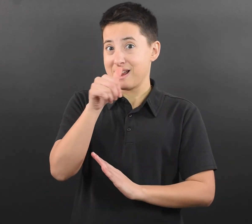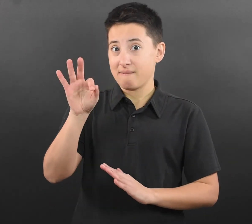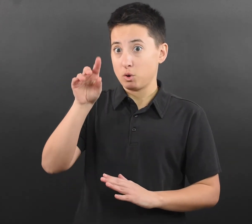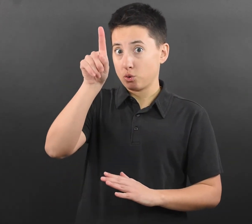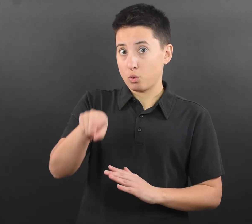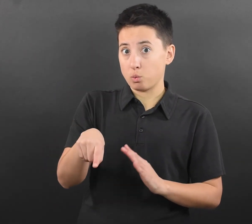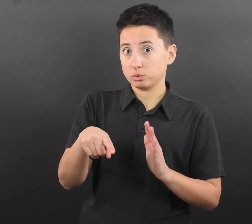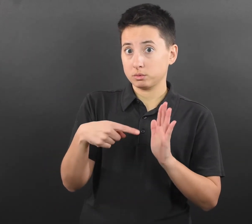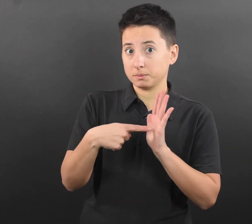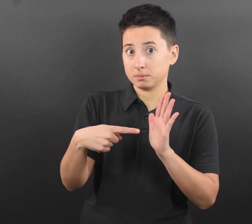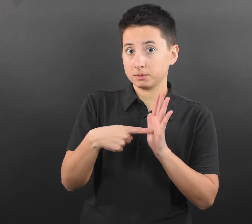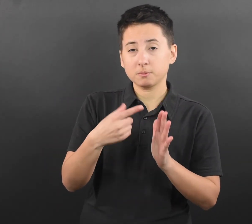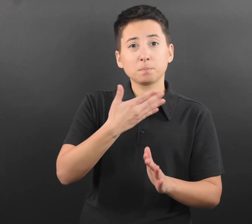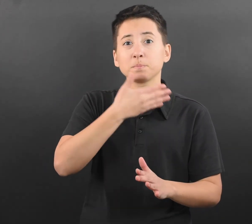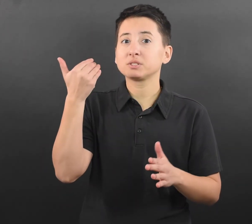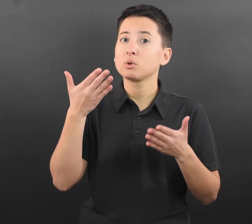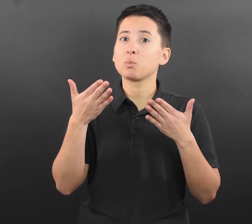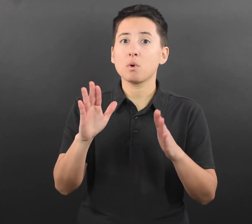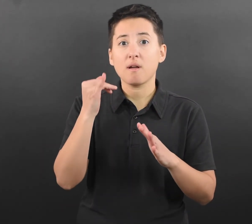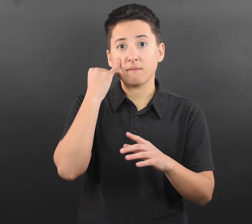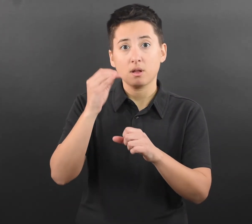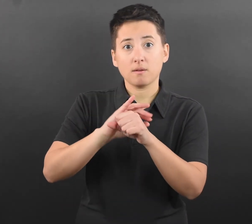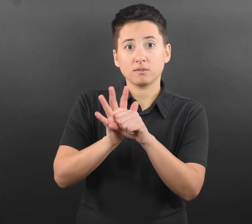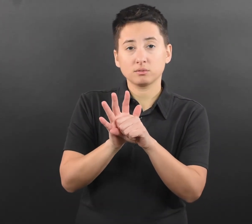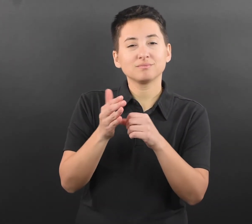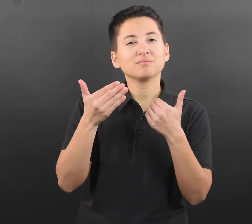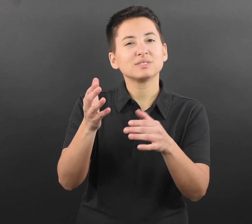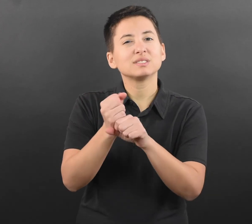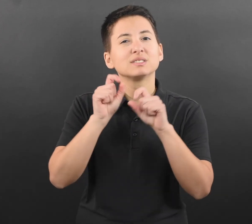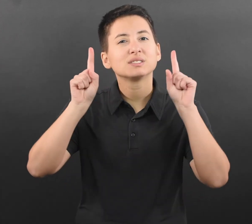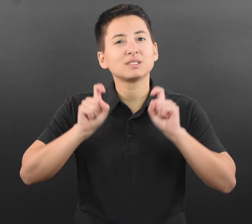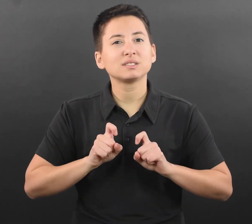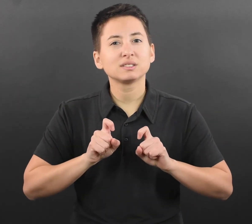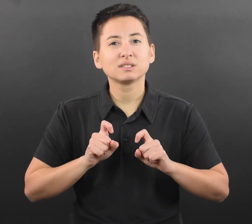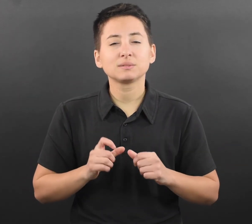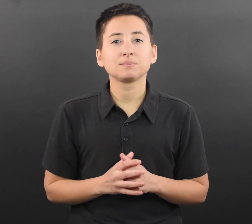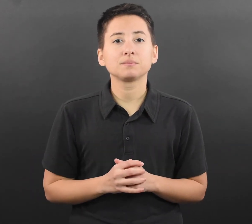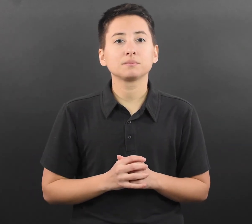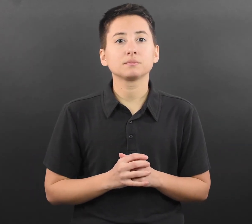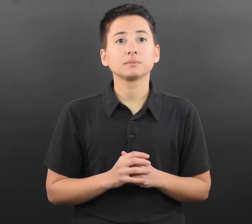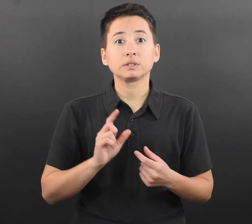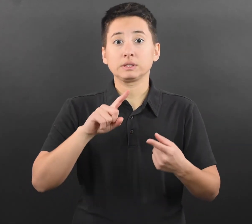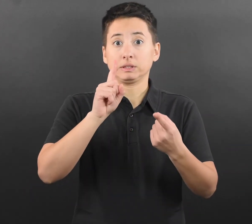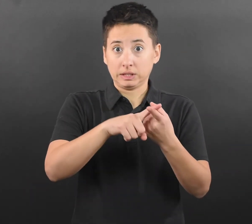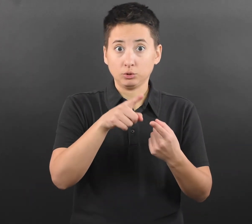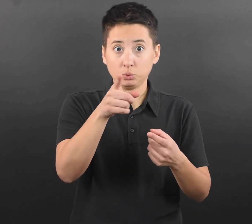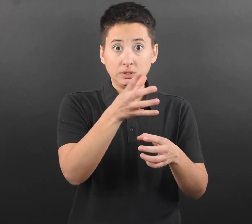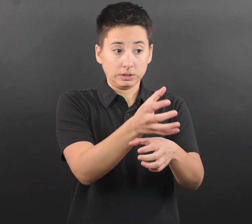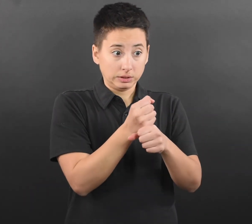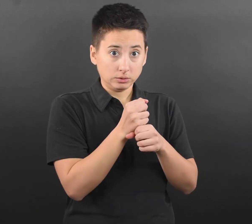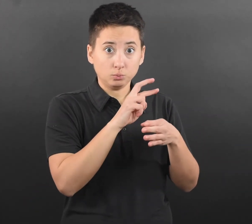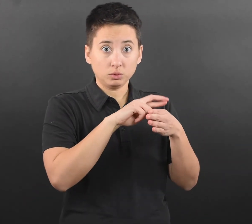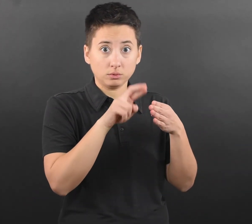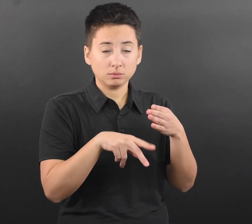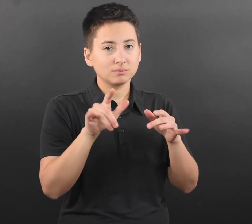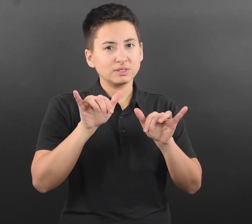any of these symptoms, the best way to know if it is COVID- 19 is to get tested. Until you have the